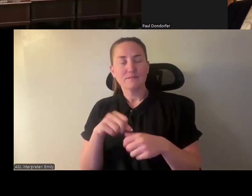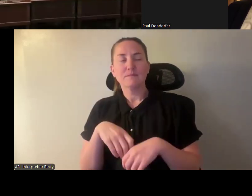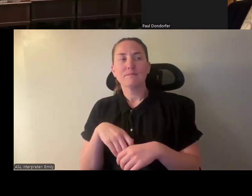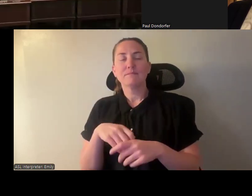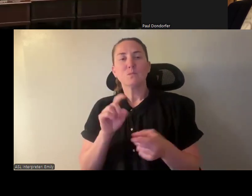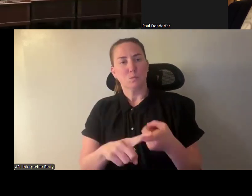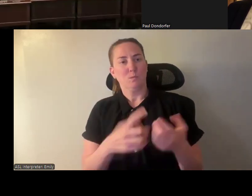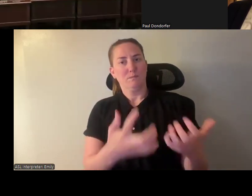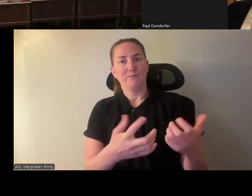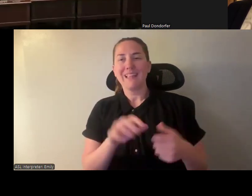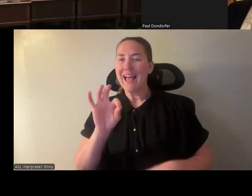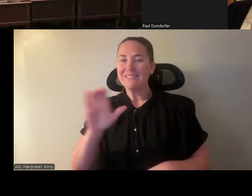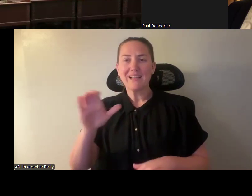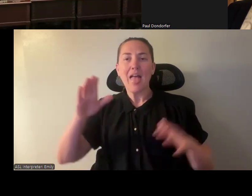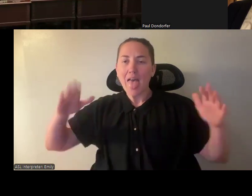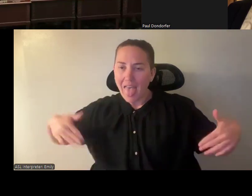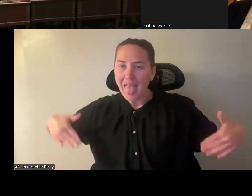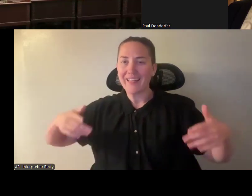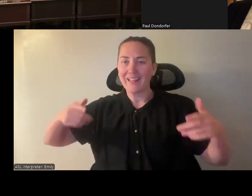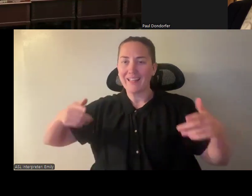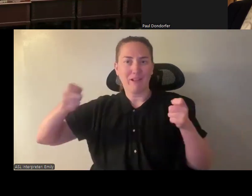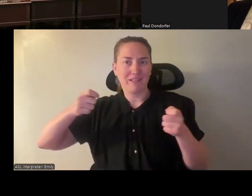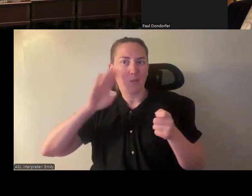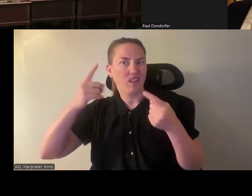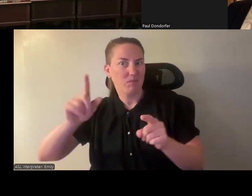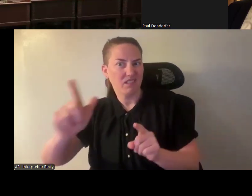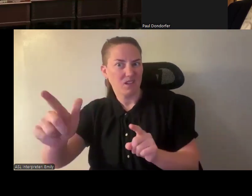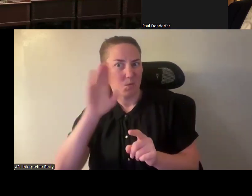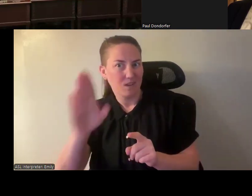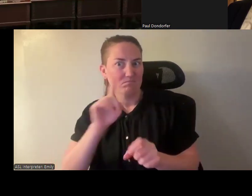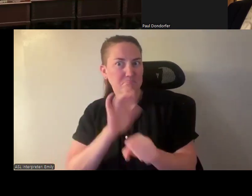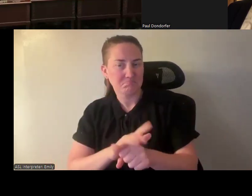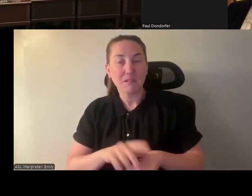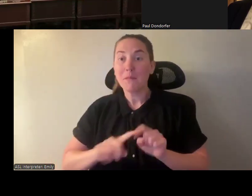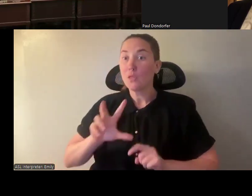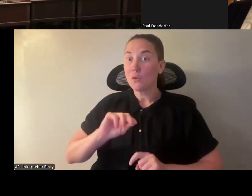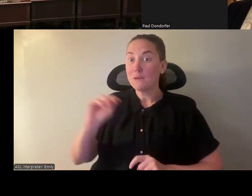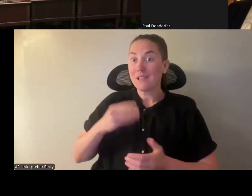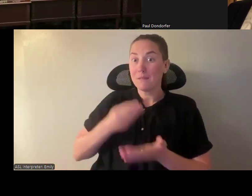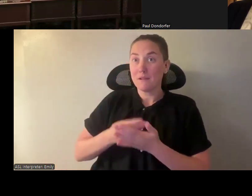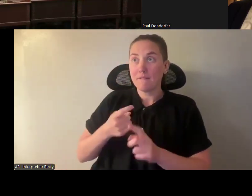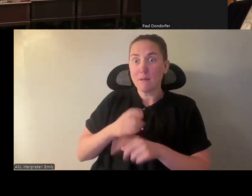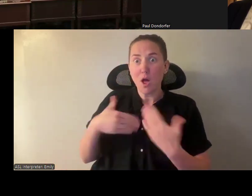FCC doesn't regulate it yet I'm sure that's coming 30% of the revenue then from the tablets goes to